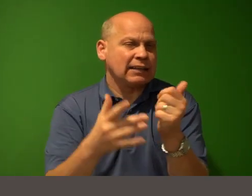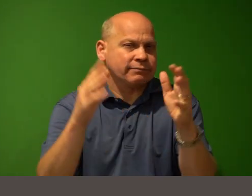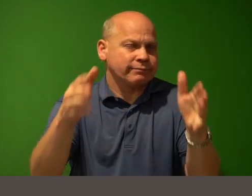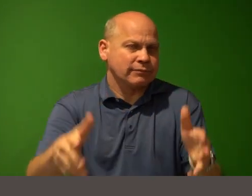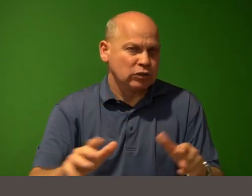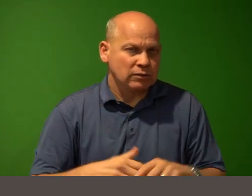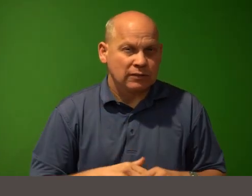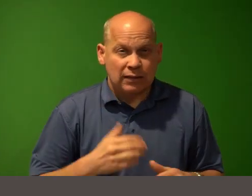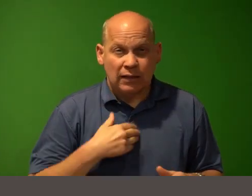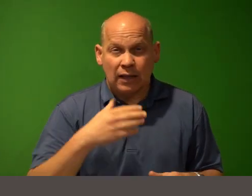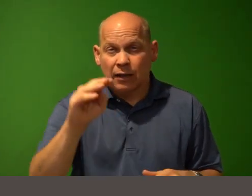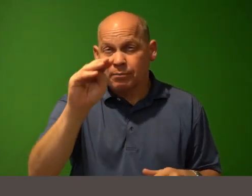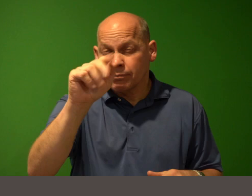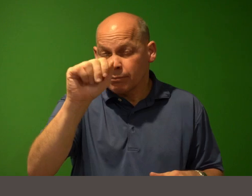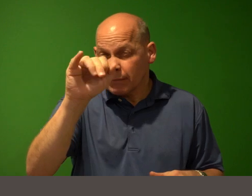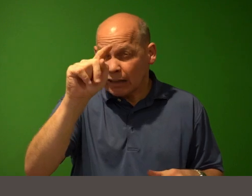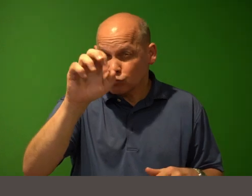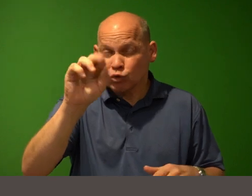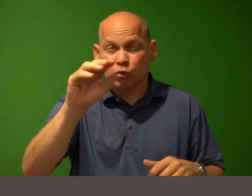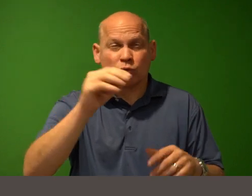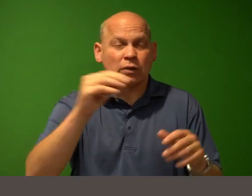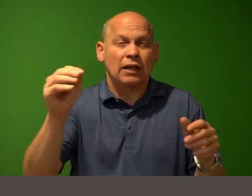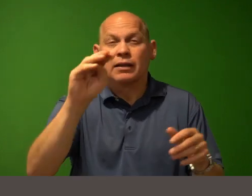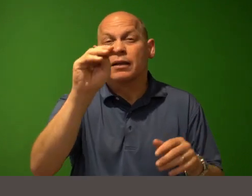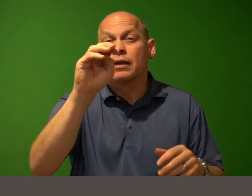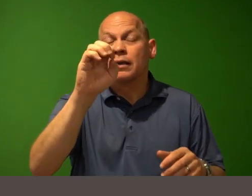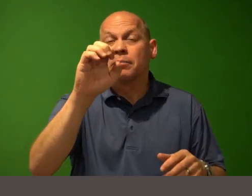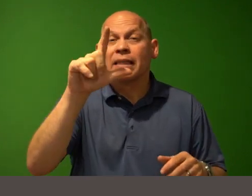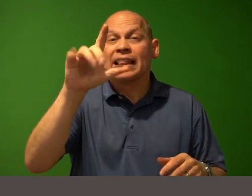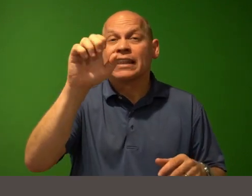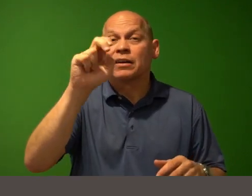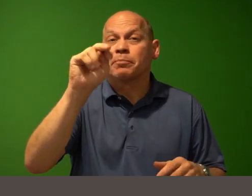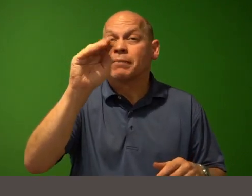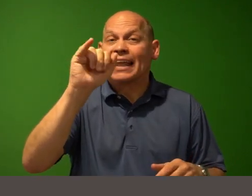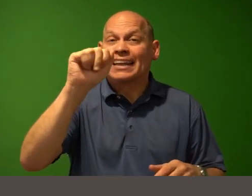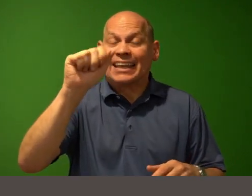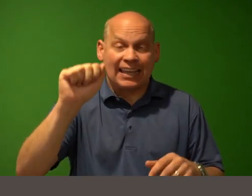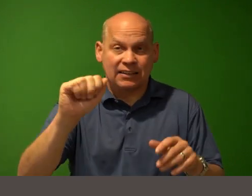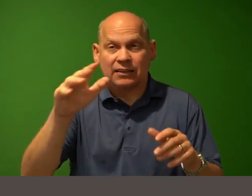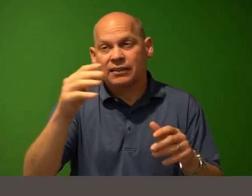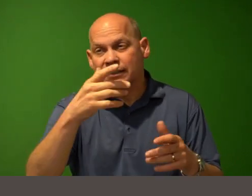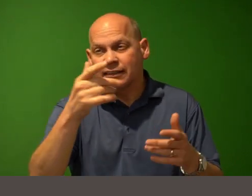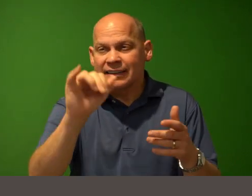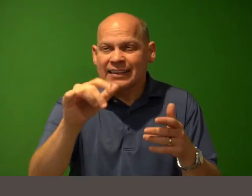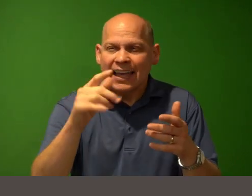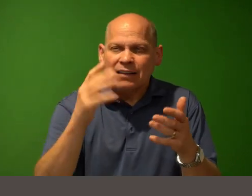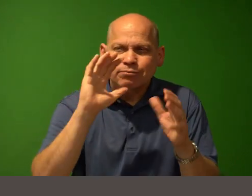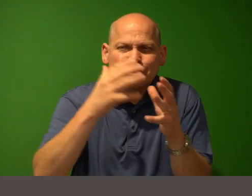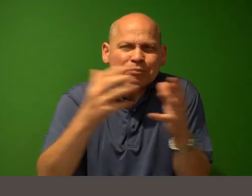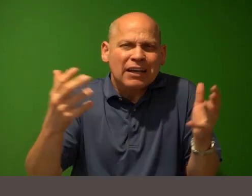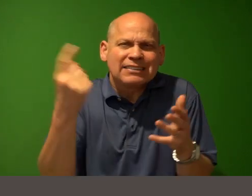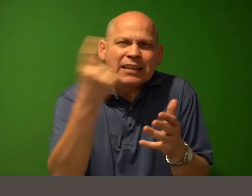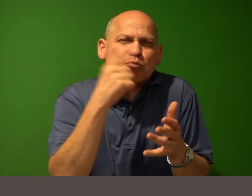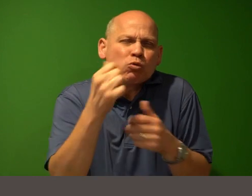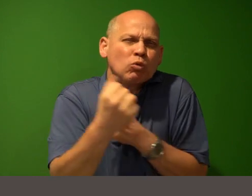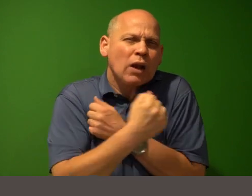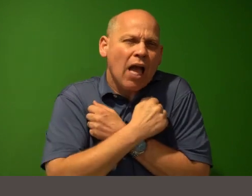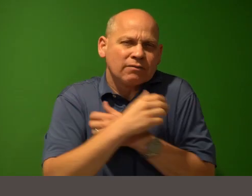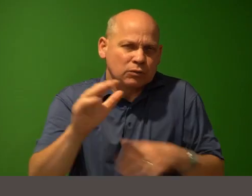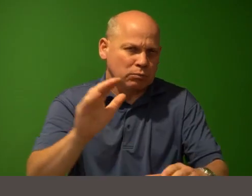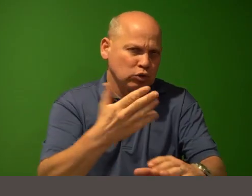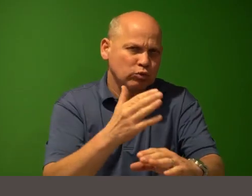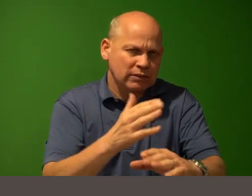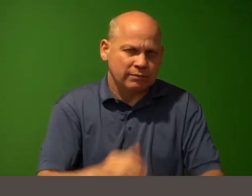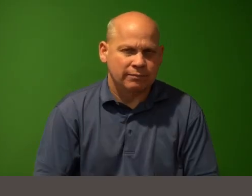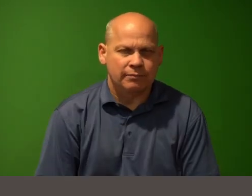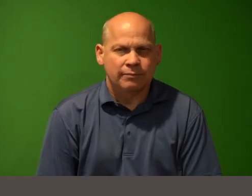maestro of Melomania. A melomaniac is pretty much somebody who loves music. I am an army